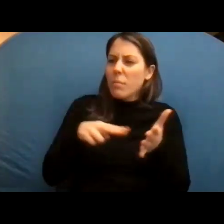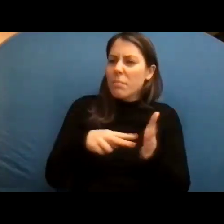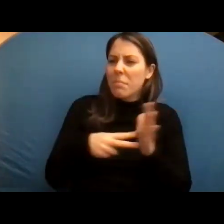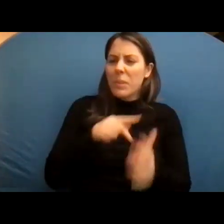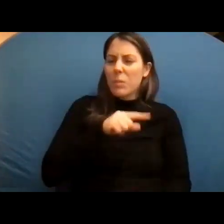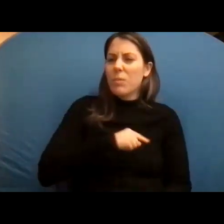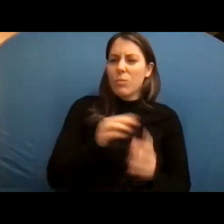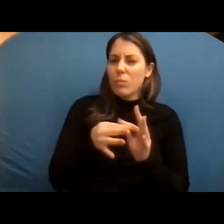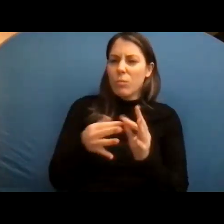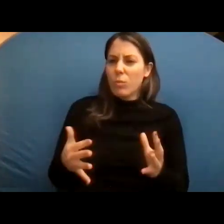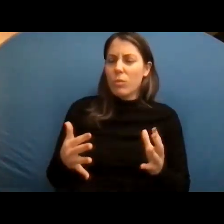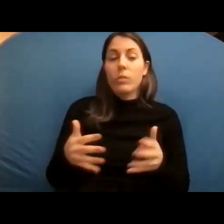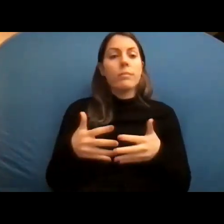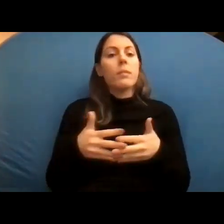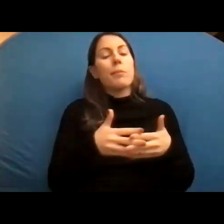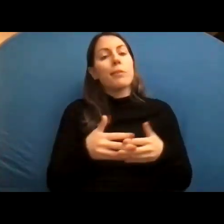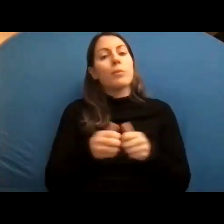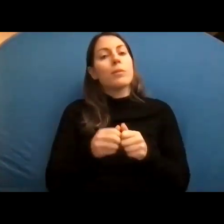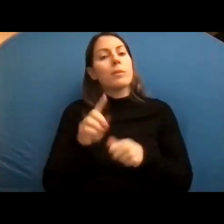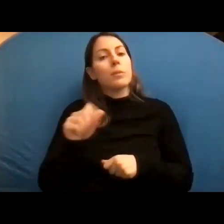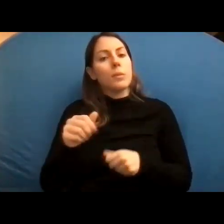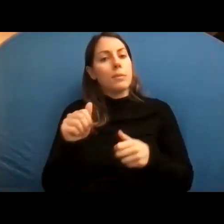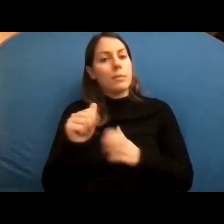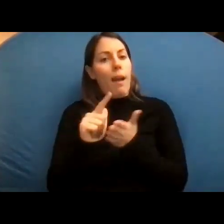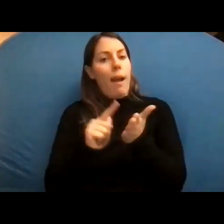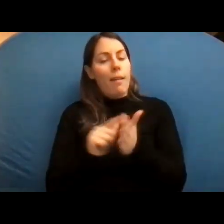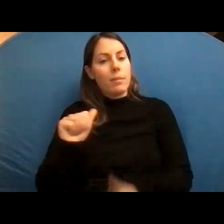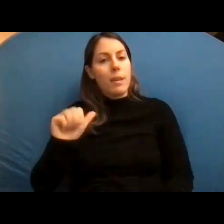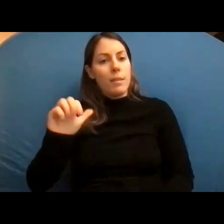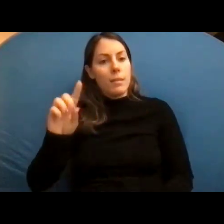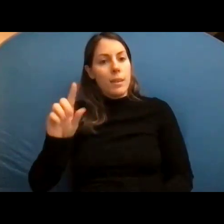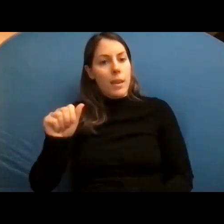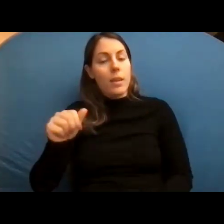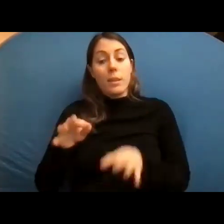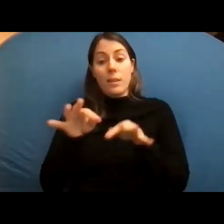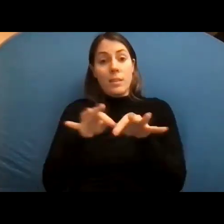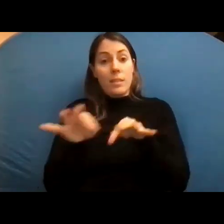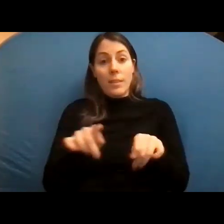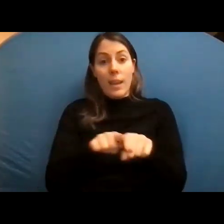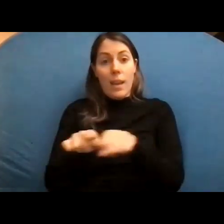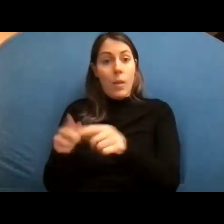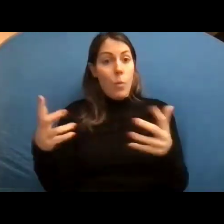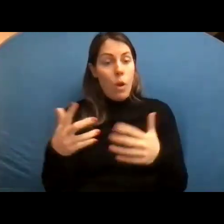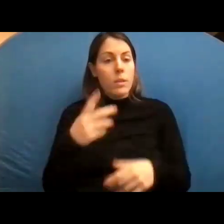lot of times people will ask, well, what does that mean? The Americans with Disabilities Act